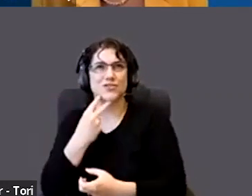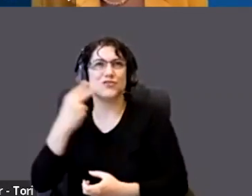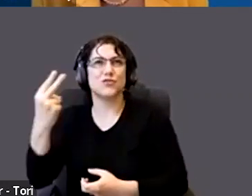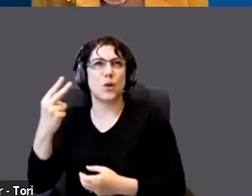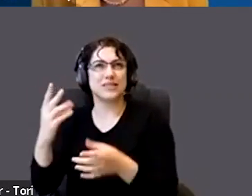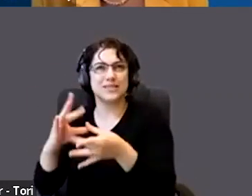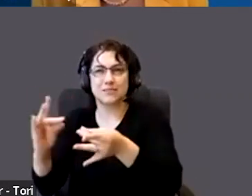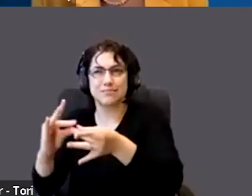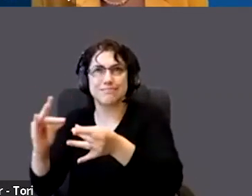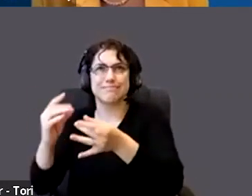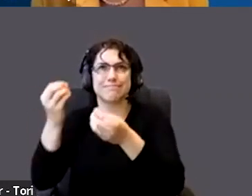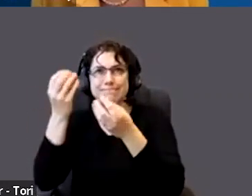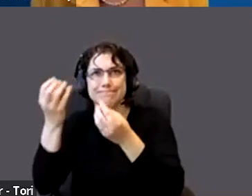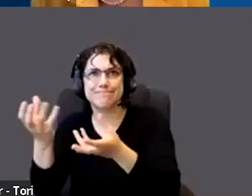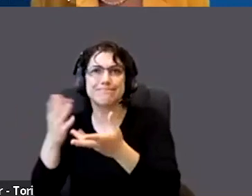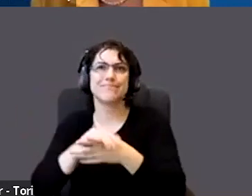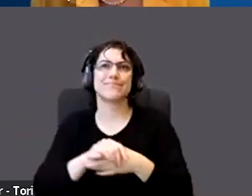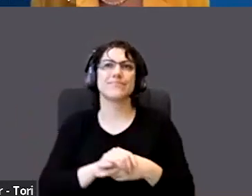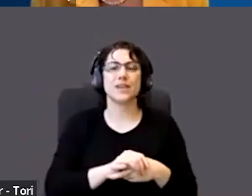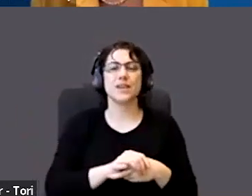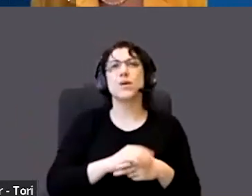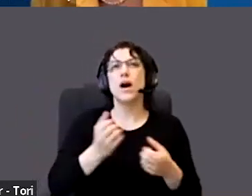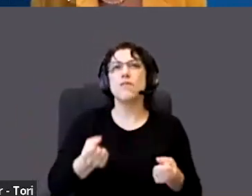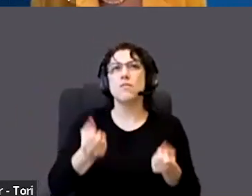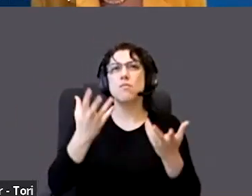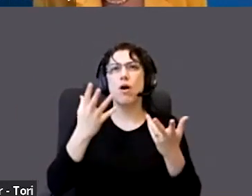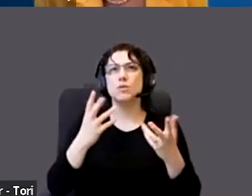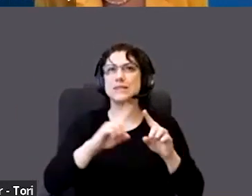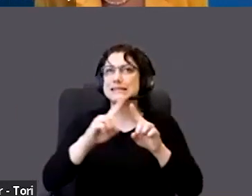to multiple target audiences could have a great deal to do